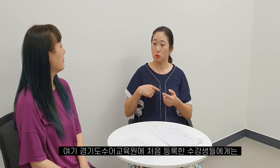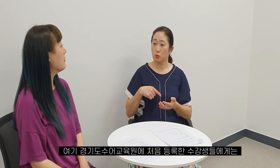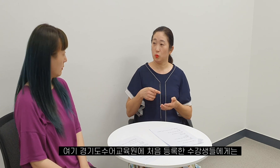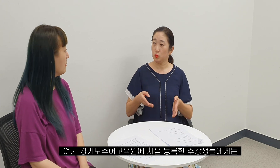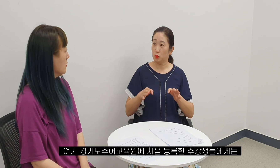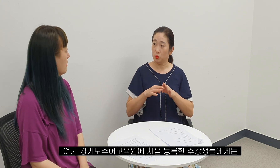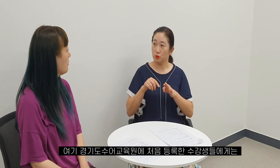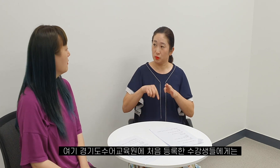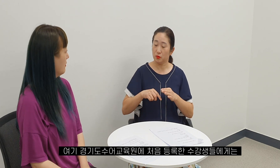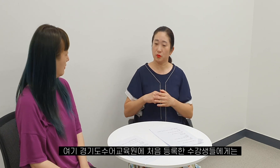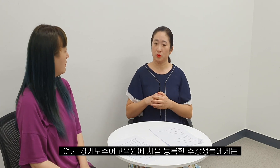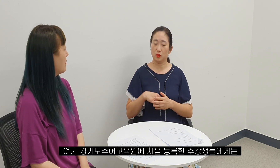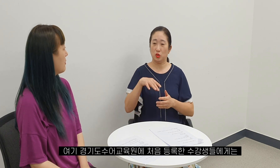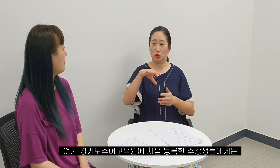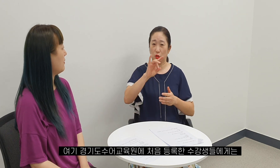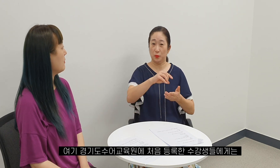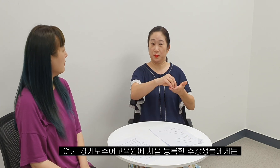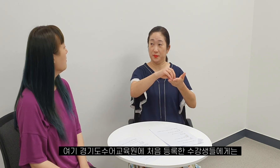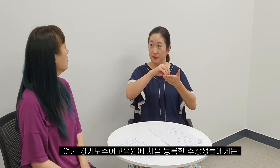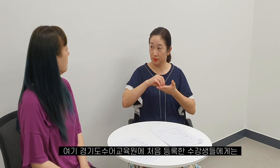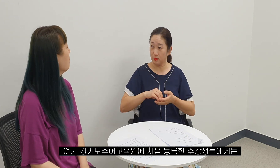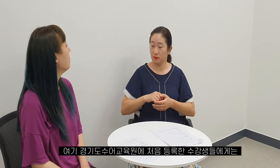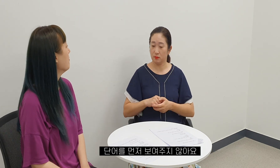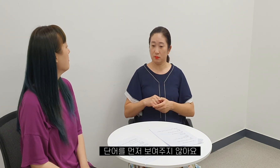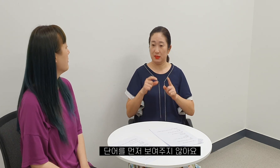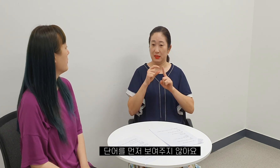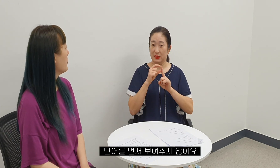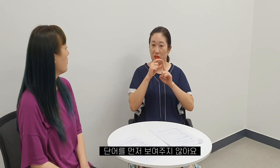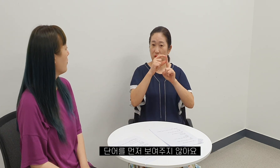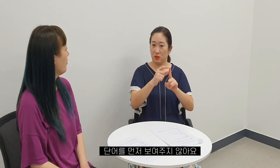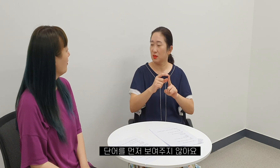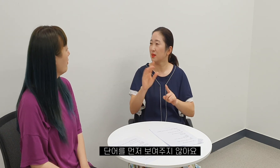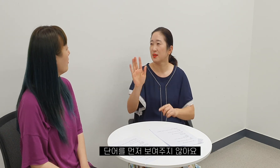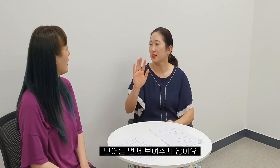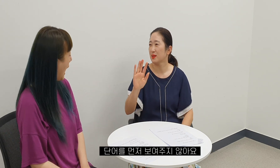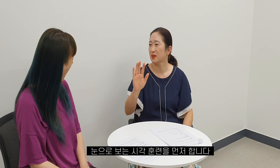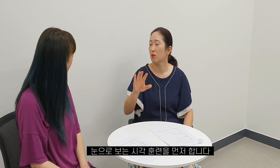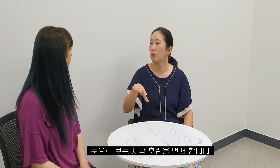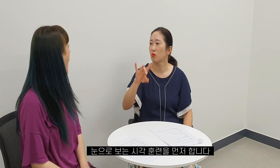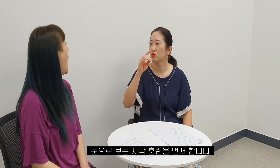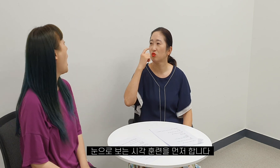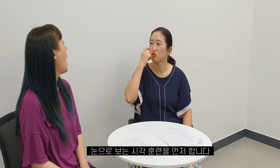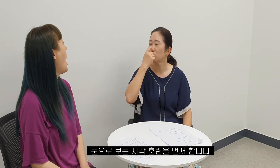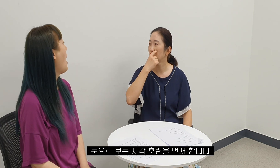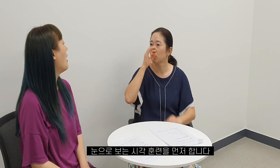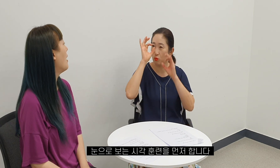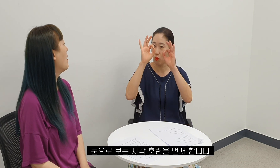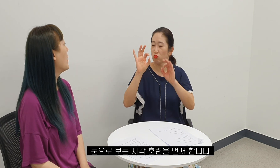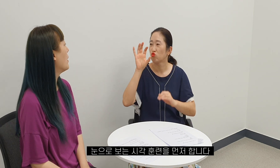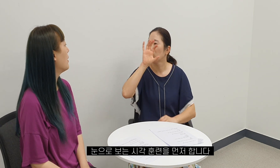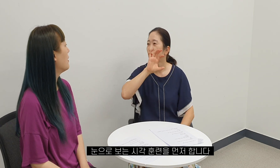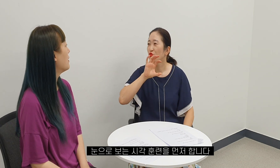here at the Gyeonggi Sign Language Education Center. First, do visual training.